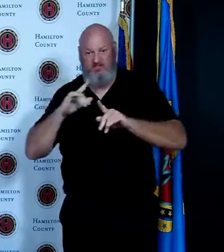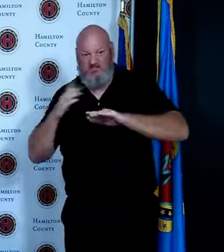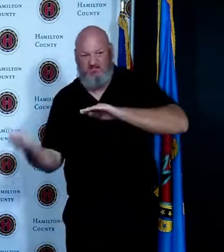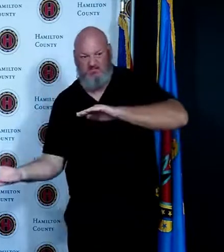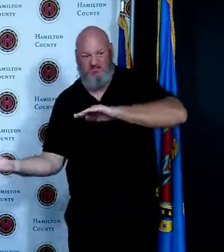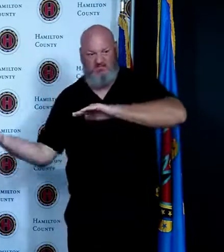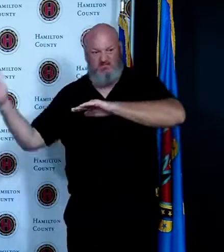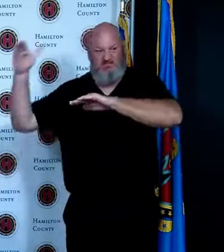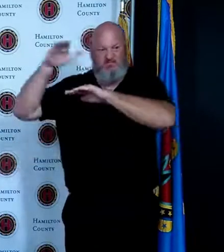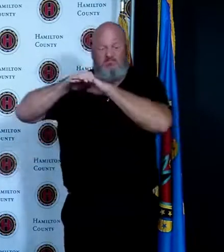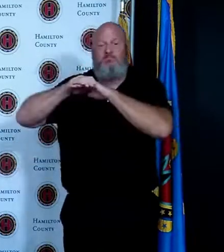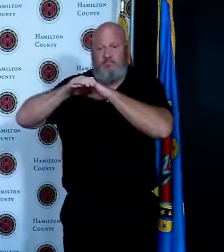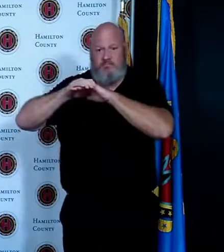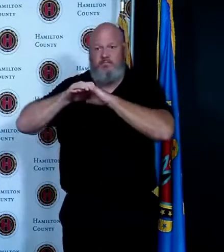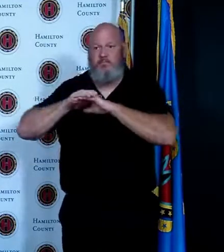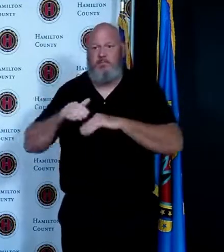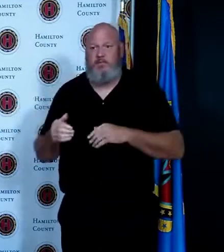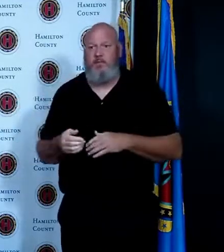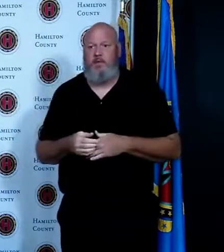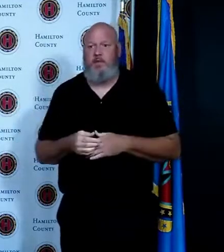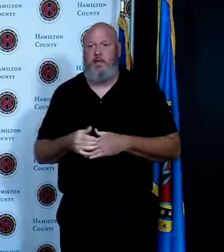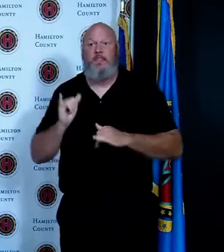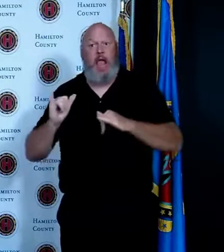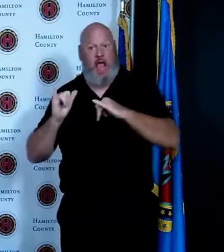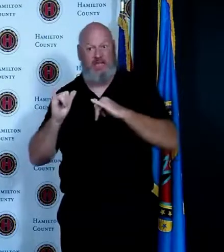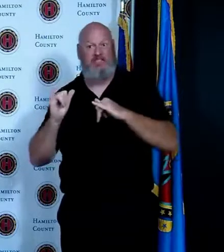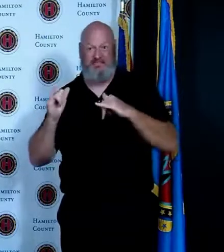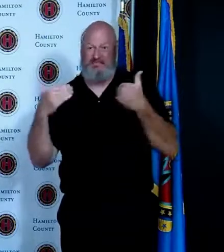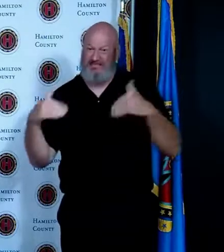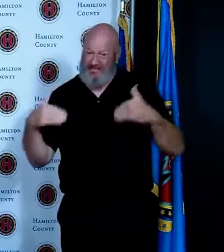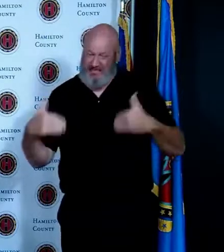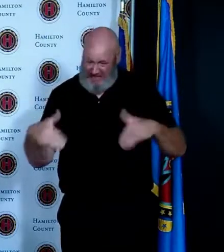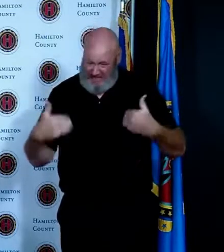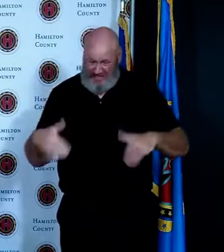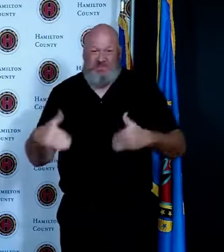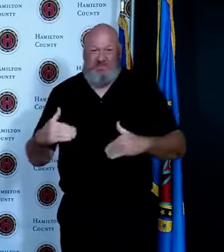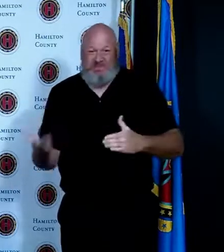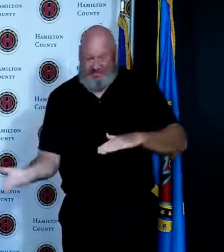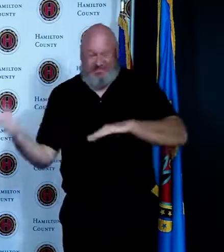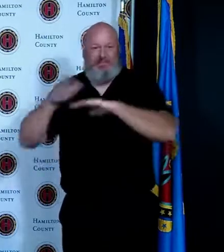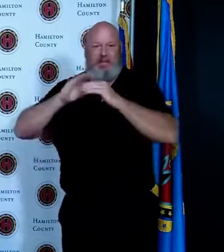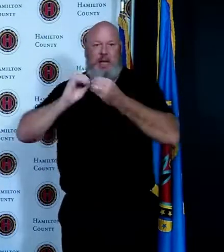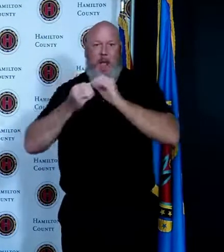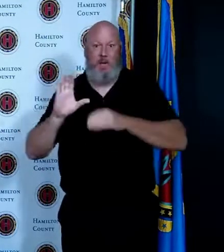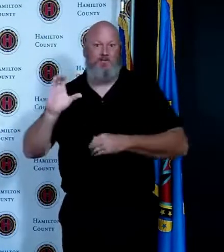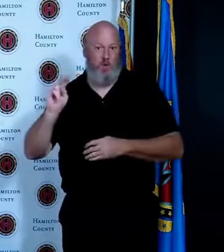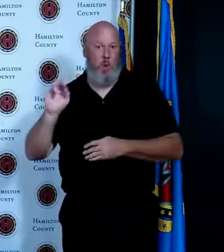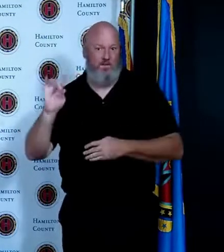tests in Hamilton County hospitalizations are now at 747 the